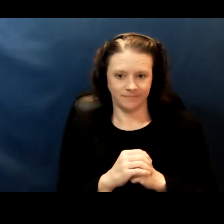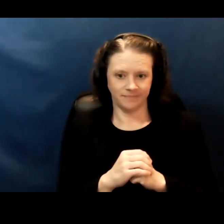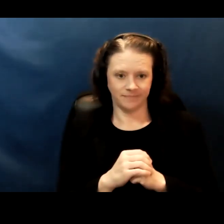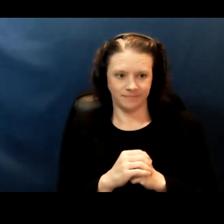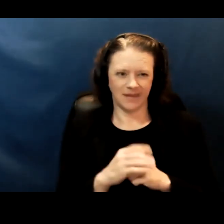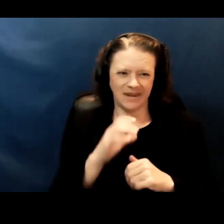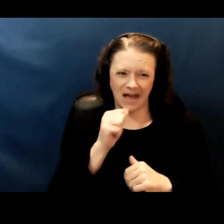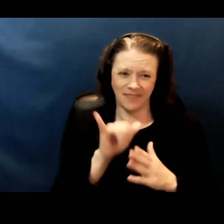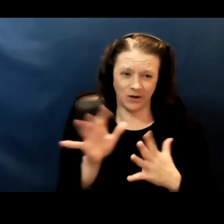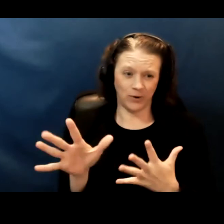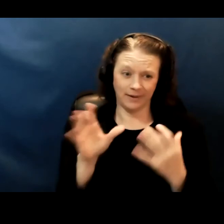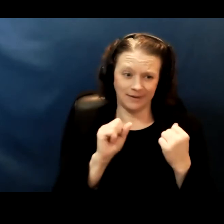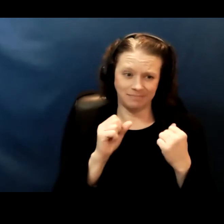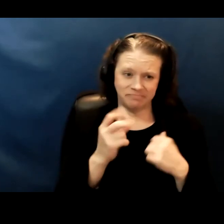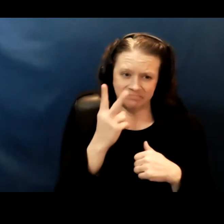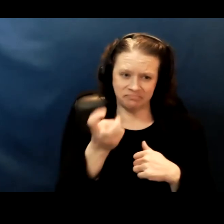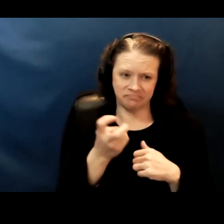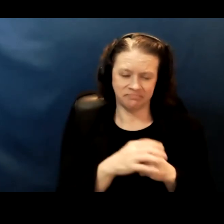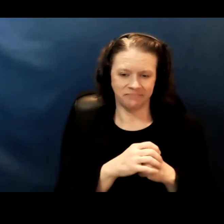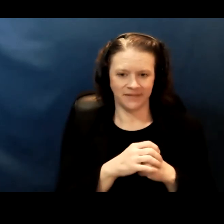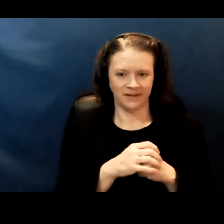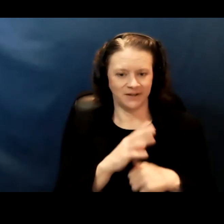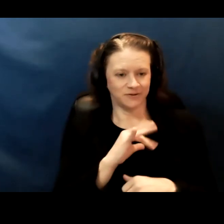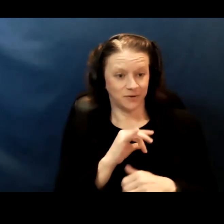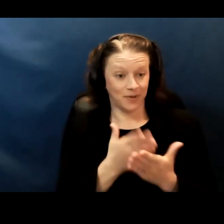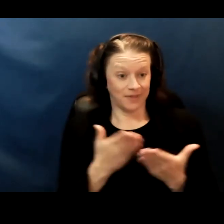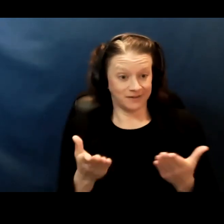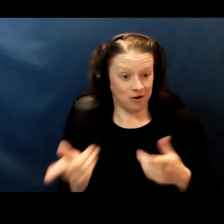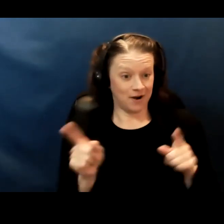without the pandemic. At least not this quickly. You know?